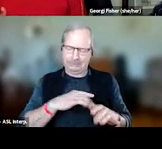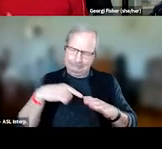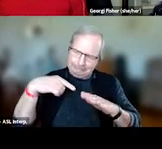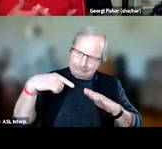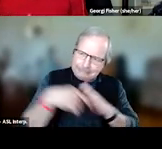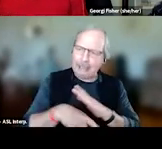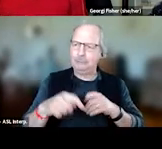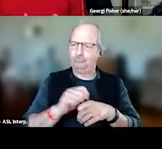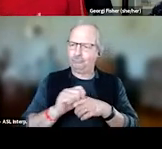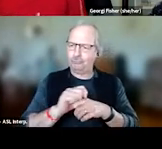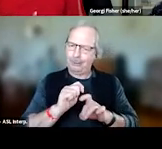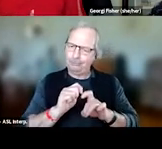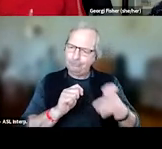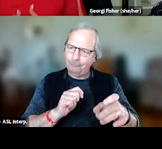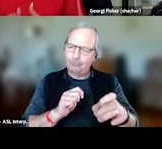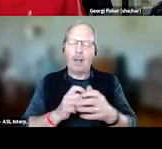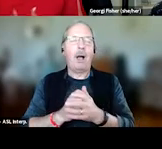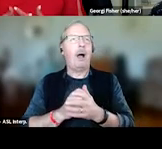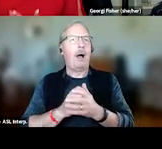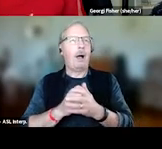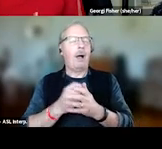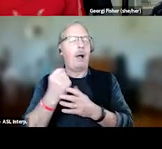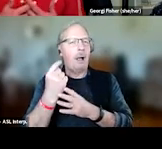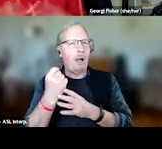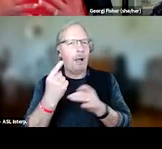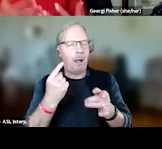and at that point I realized how important this